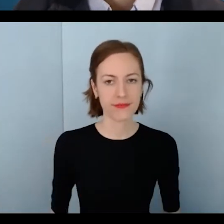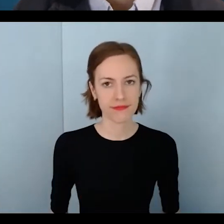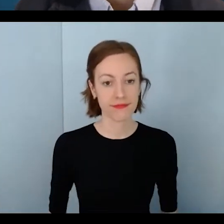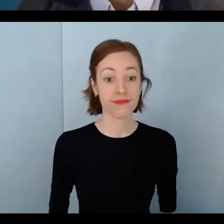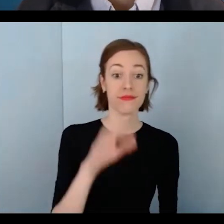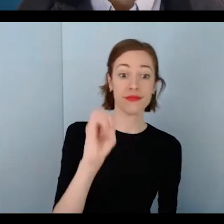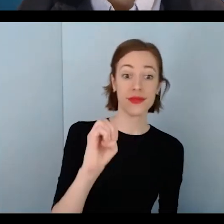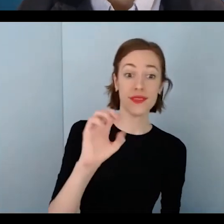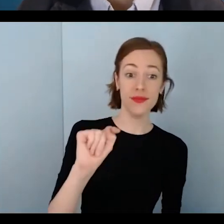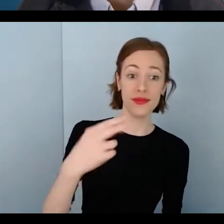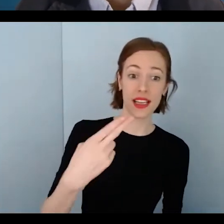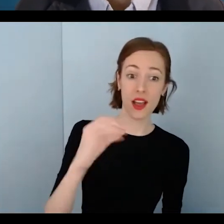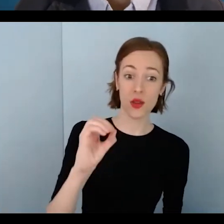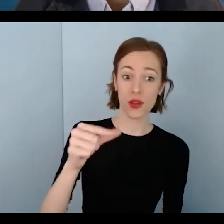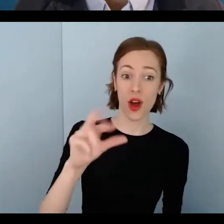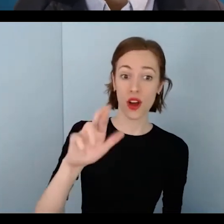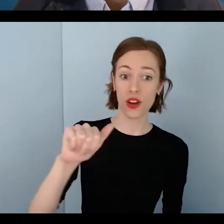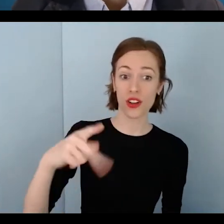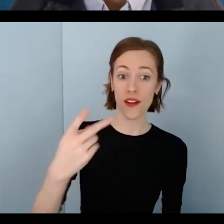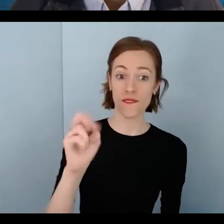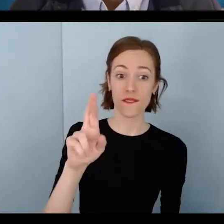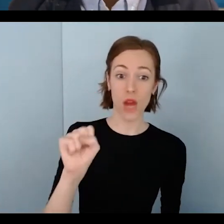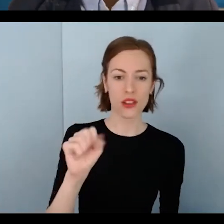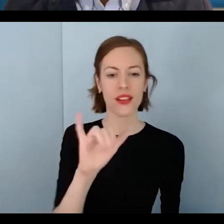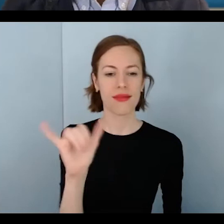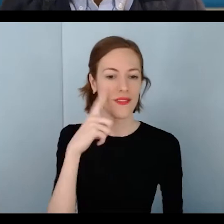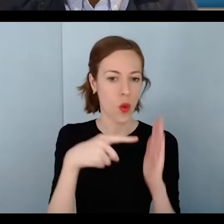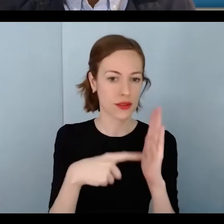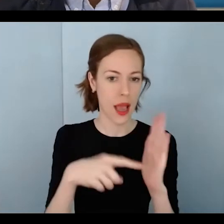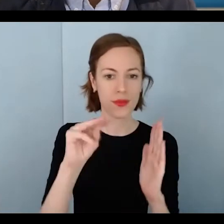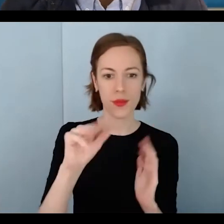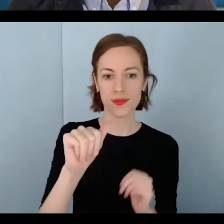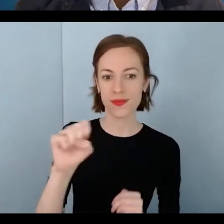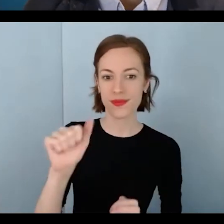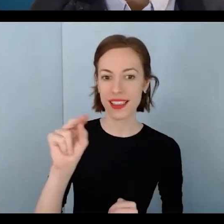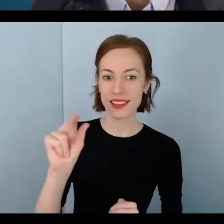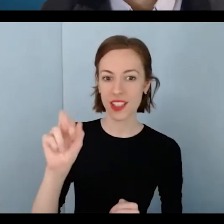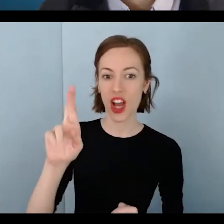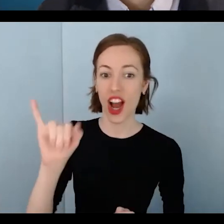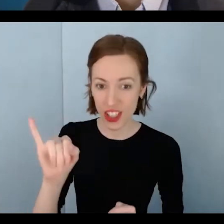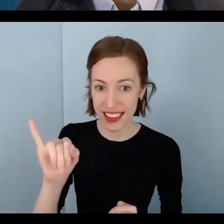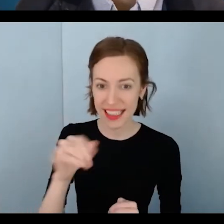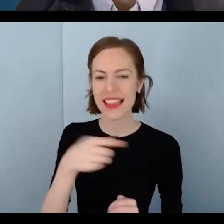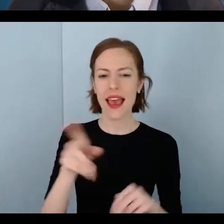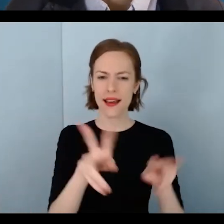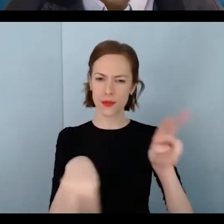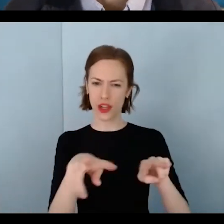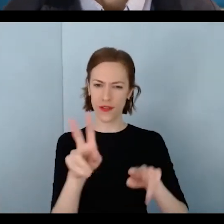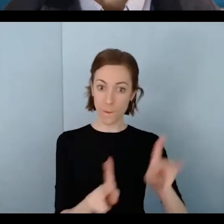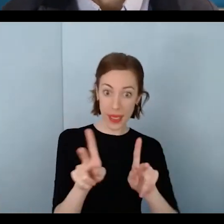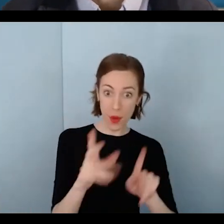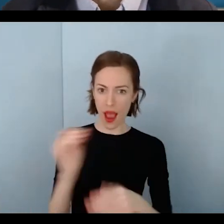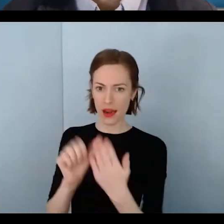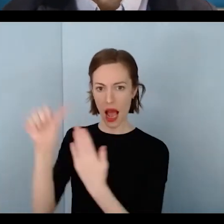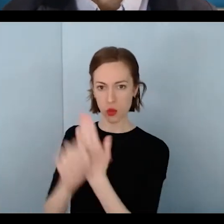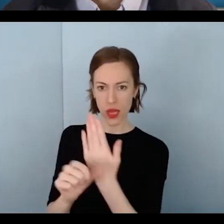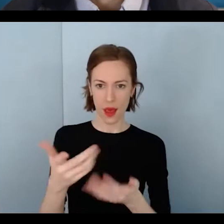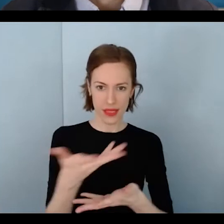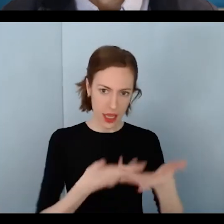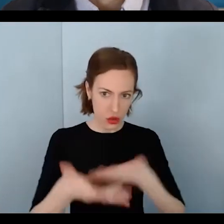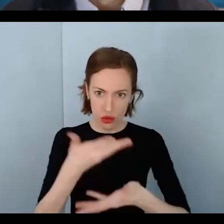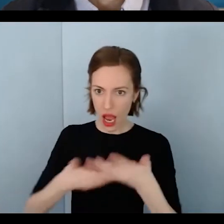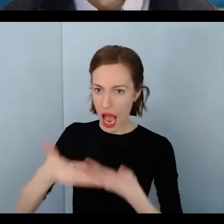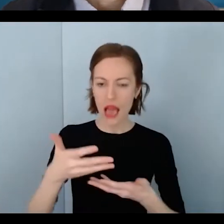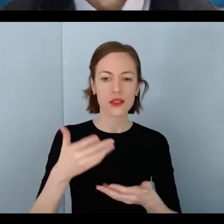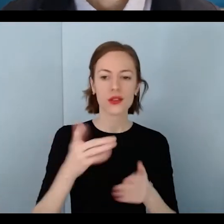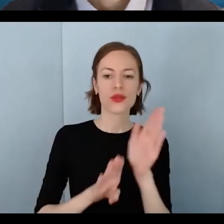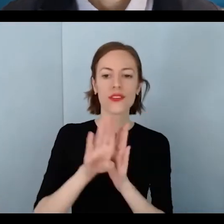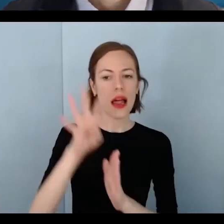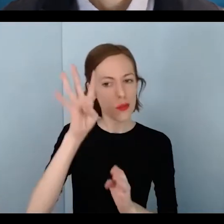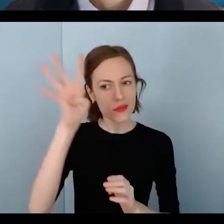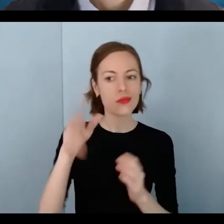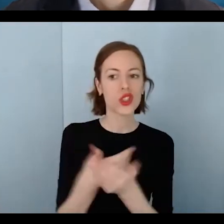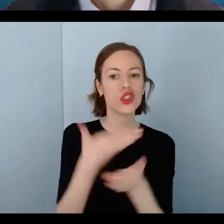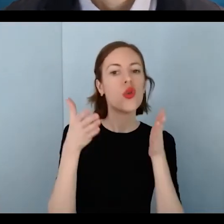what's happening in social context, but in my conversation with the moderators of a world news community. I realized we needed a very different kind of knowledge.